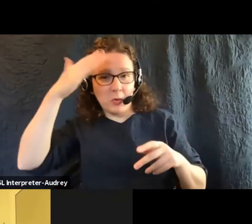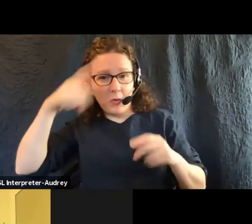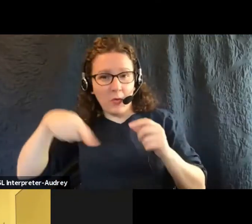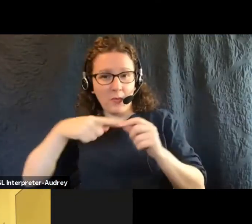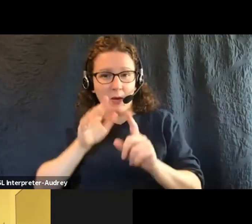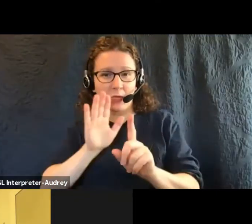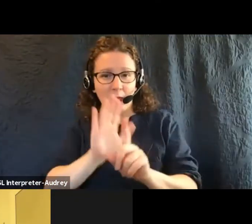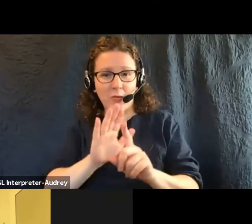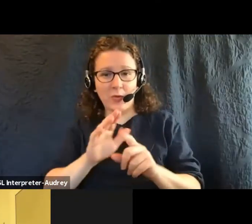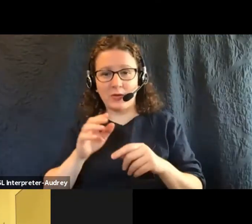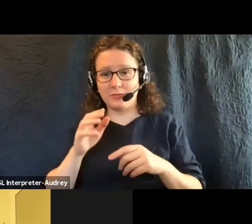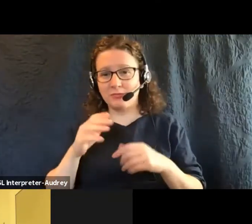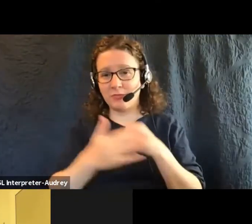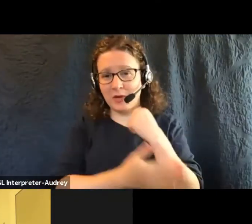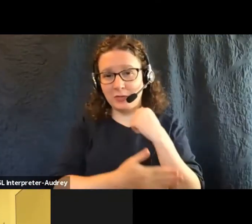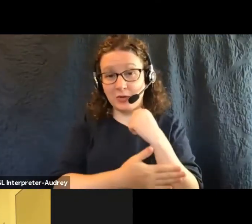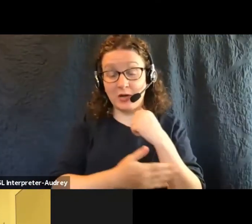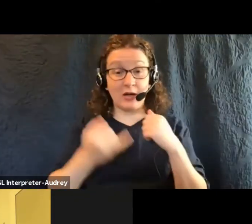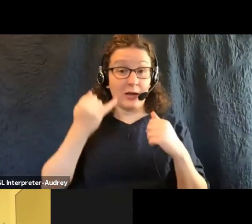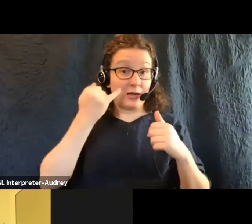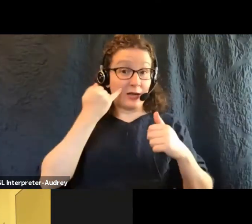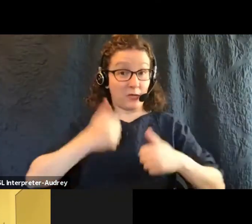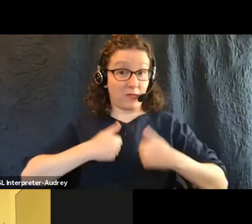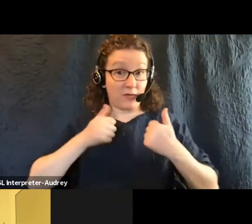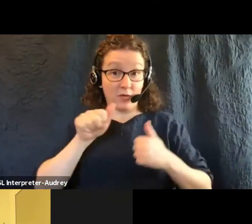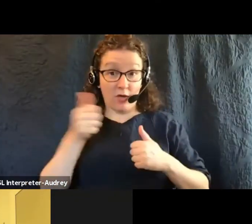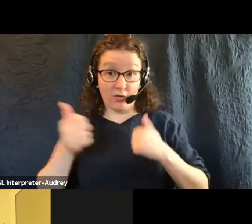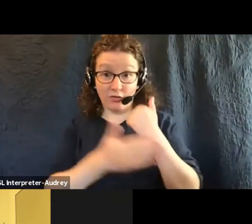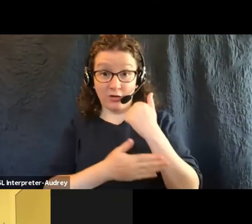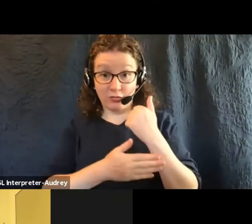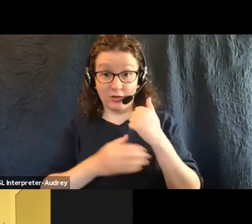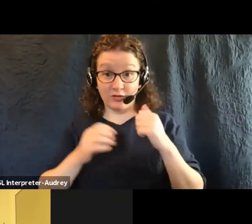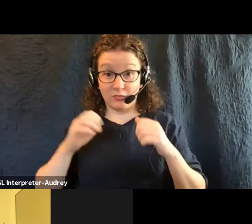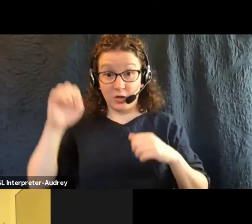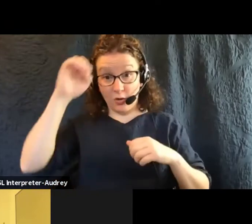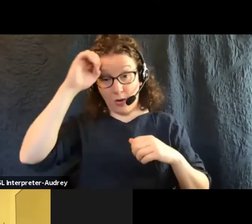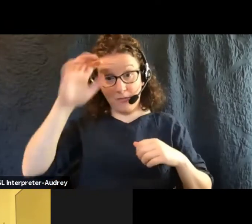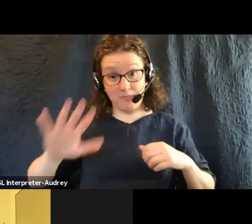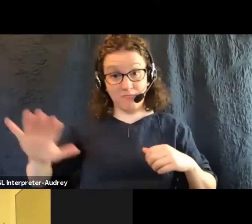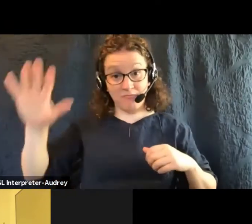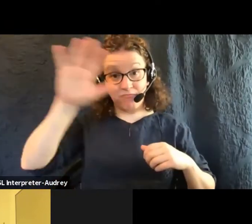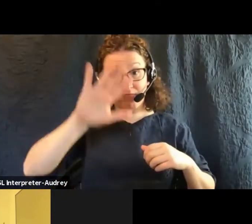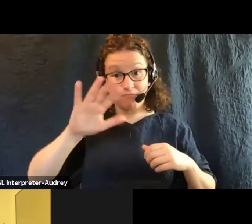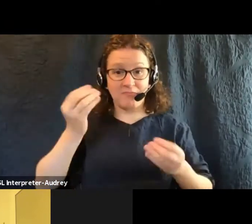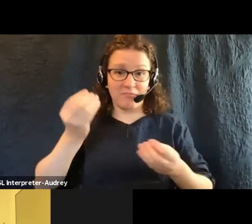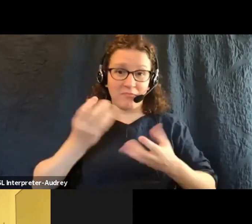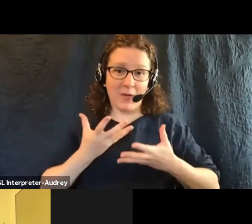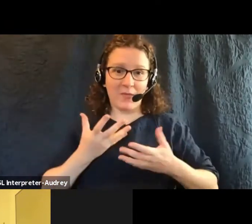if you have lived in any other countries within Europe. Hello everyone.